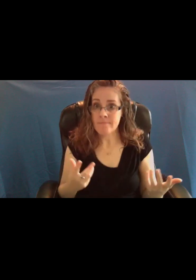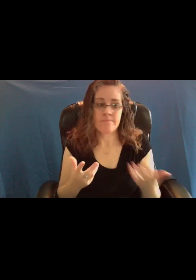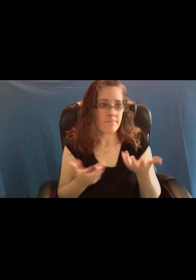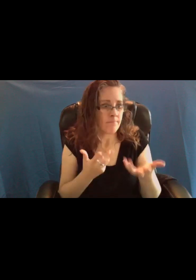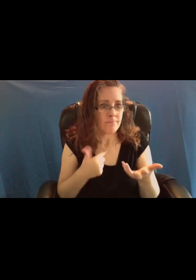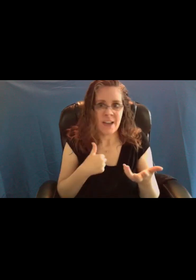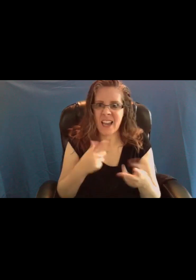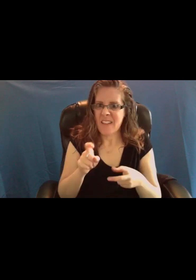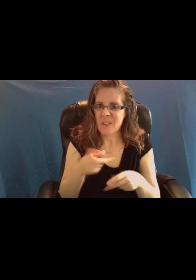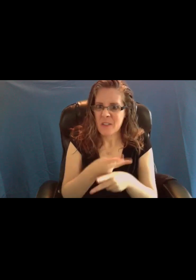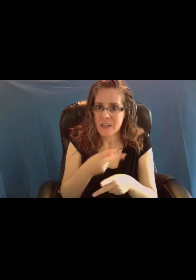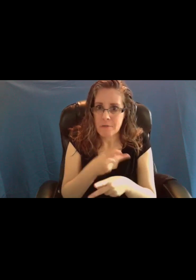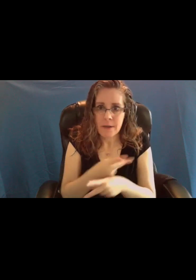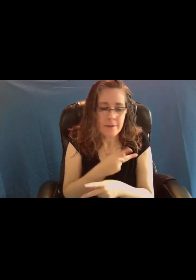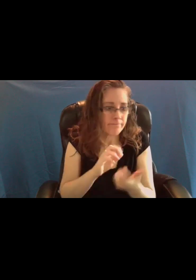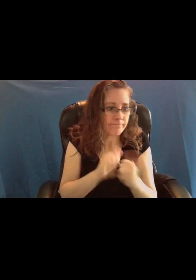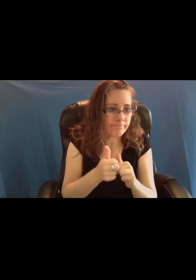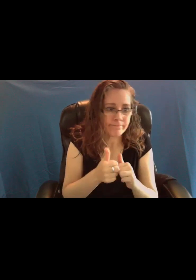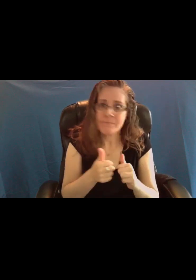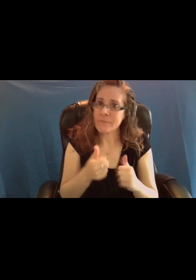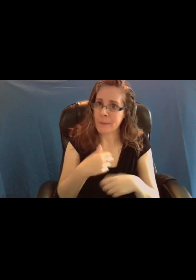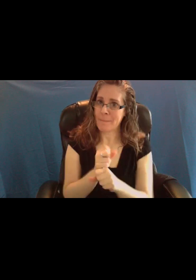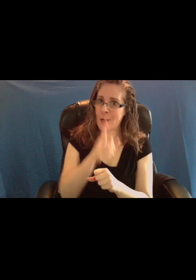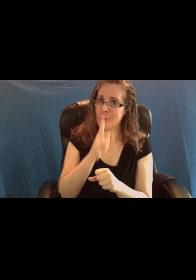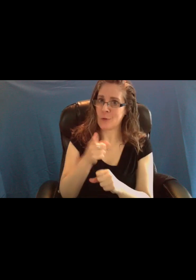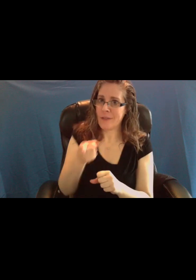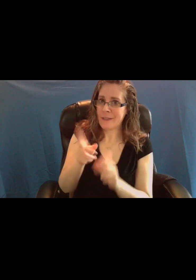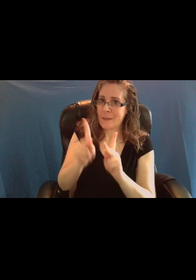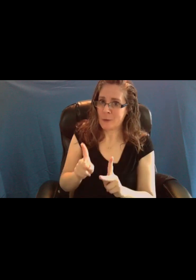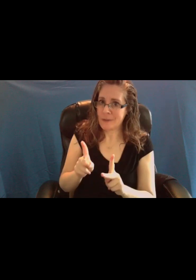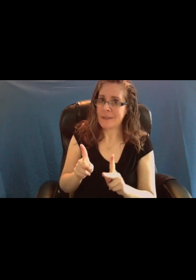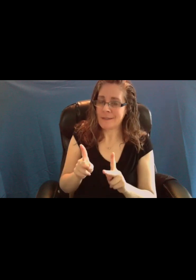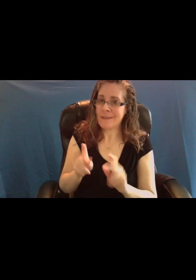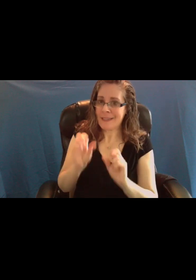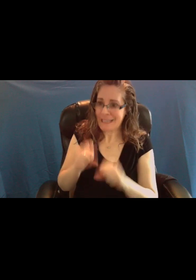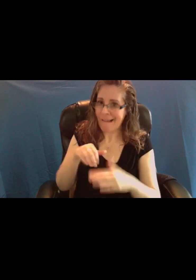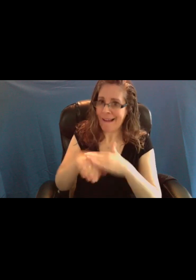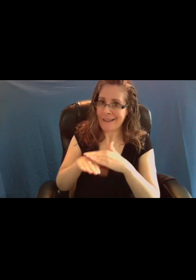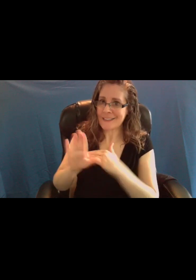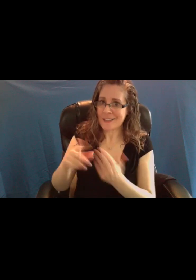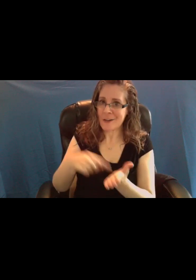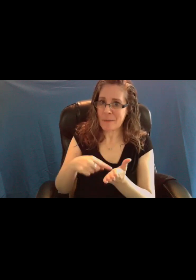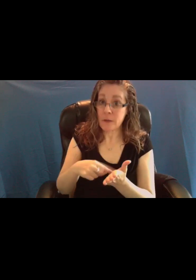how they could make invoices accessible and speak to the third-party, how could they address it in a timely manner so that the